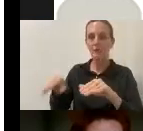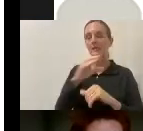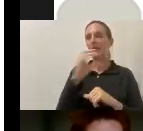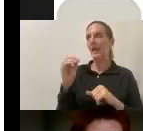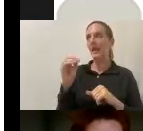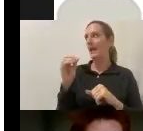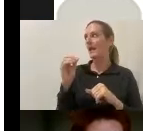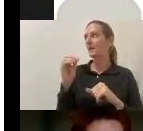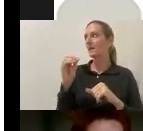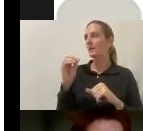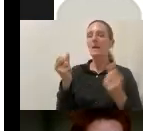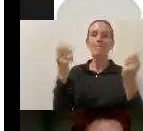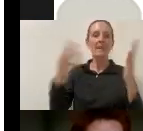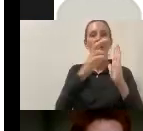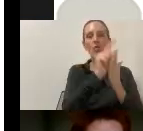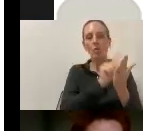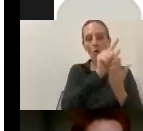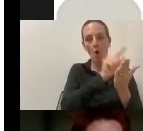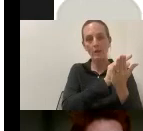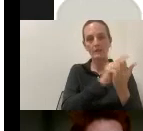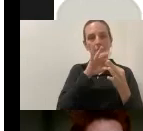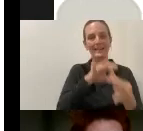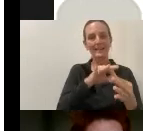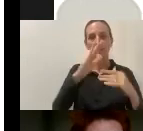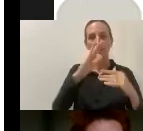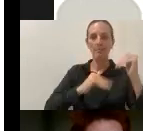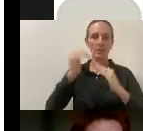are very difficult for some people and there's just not a lot of support and help.